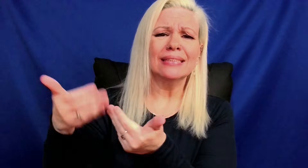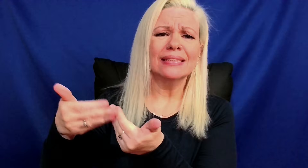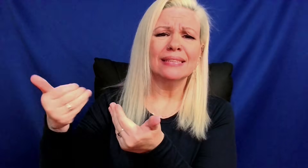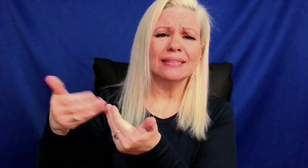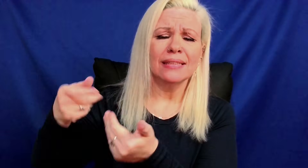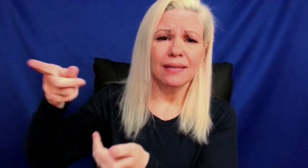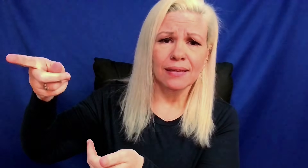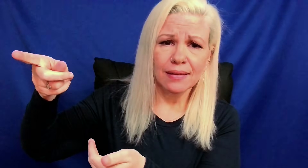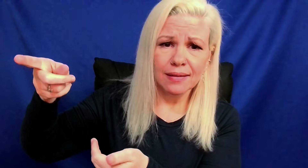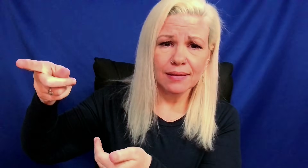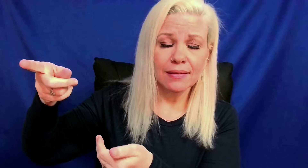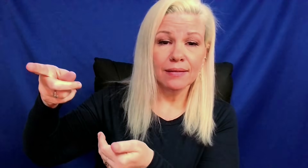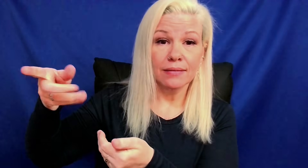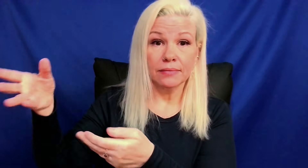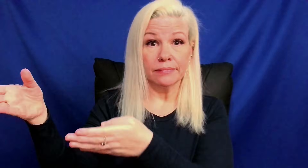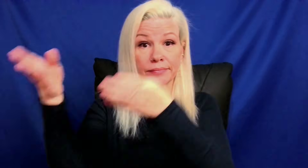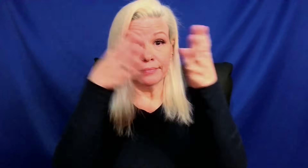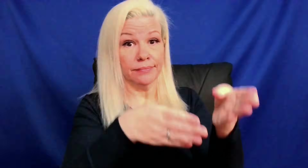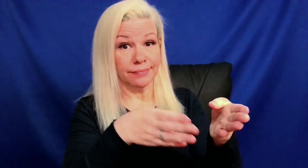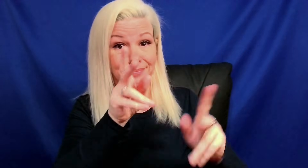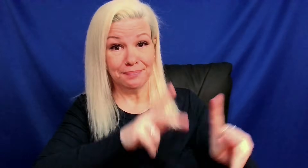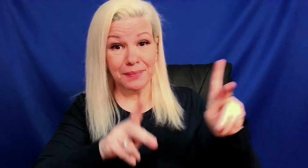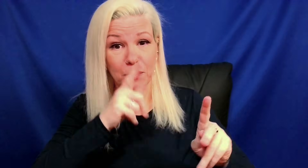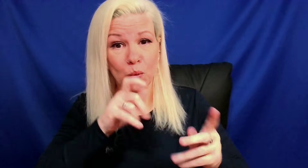People who learn to drive in rural areas